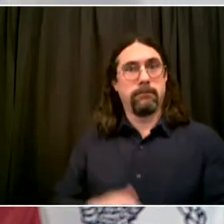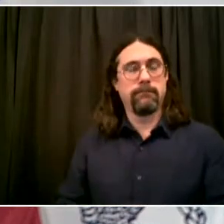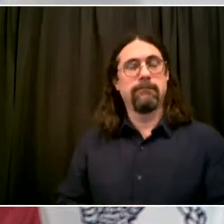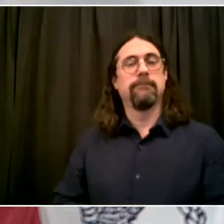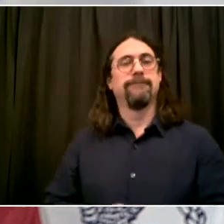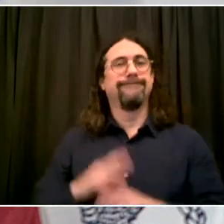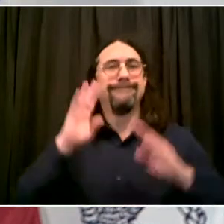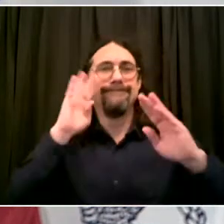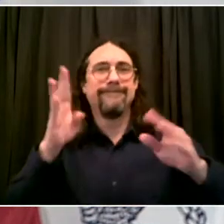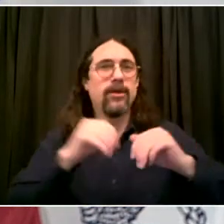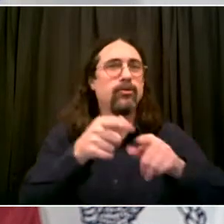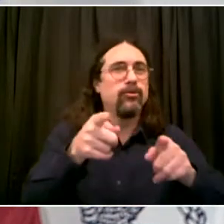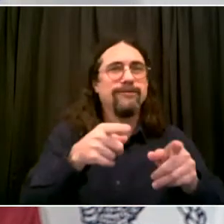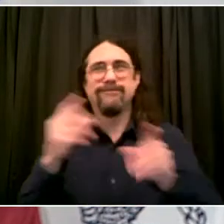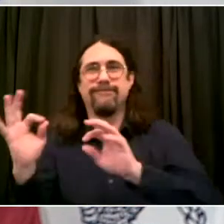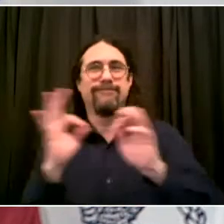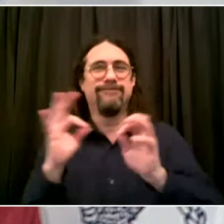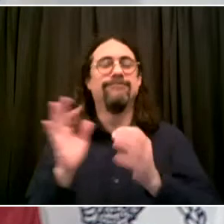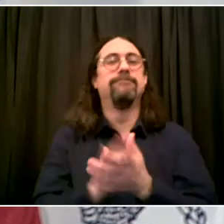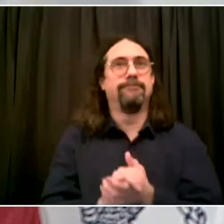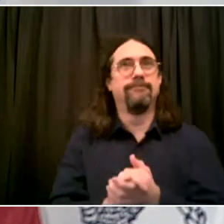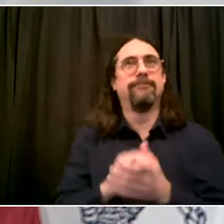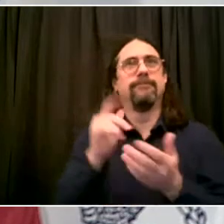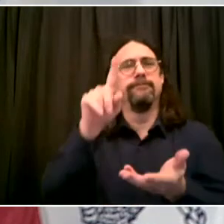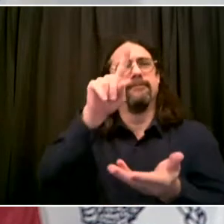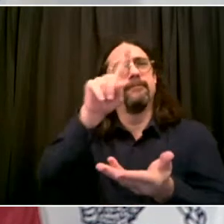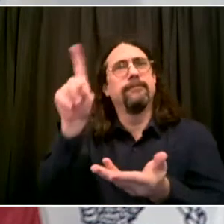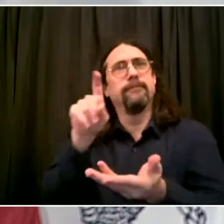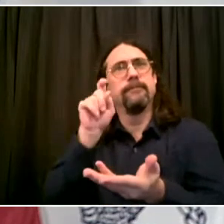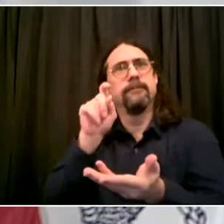Reporter: GOOD MORNING MR. MAYOR, HOW ARE YOU? GOOD THANK